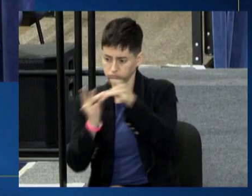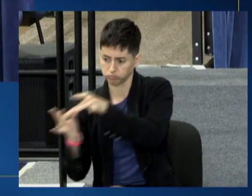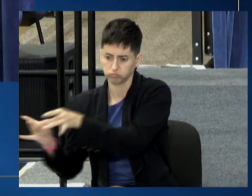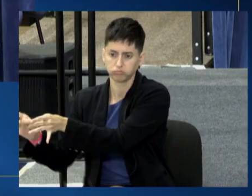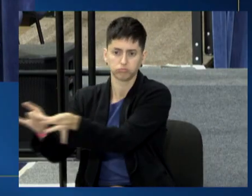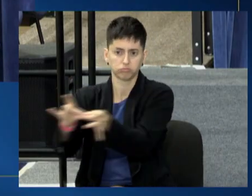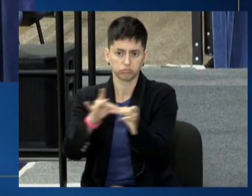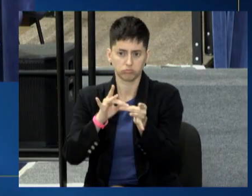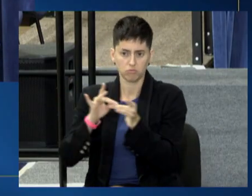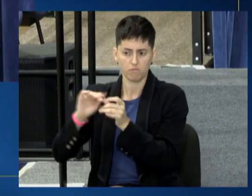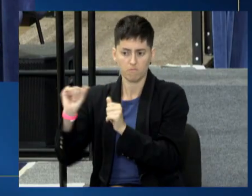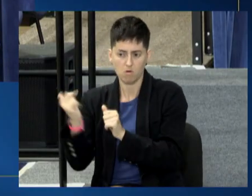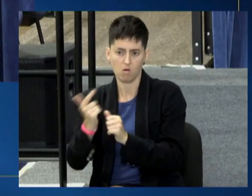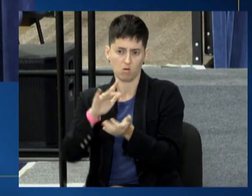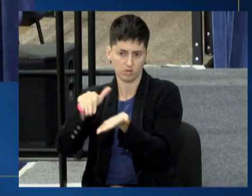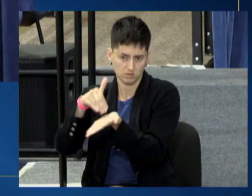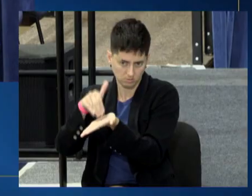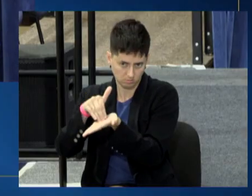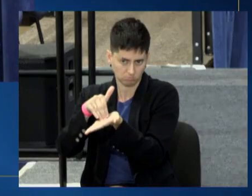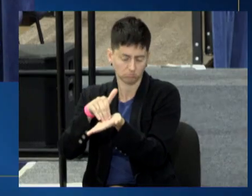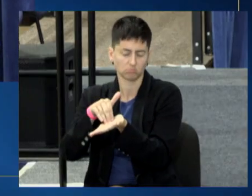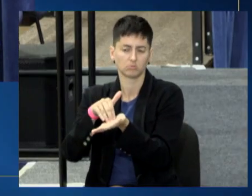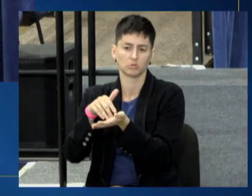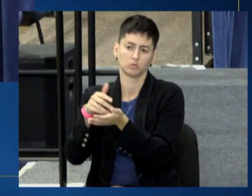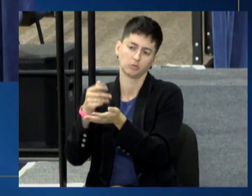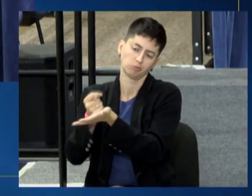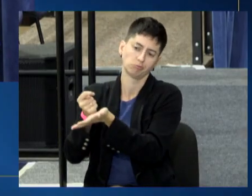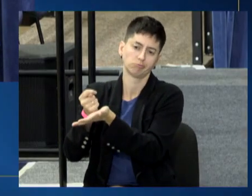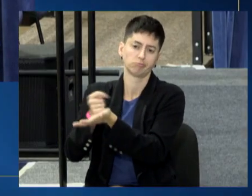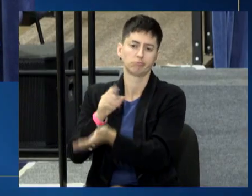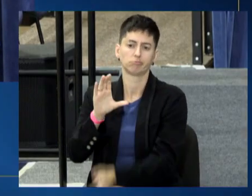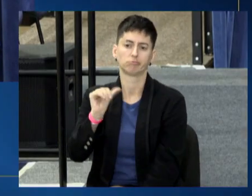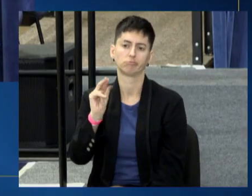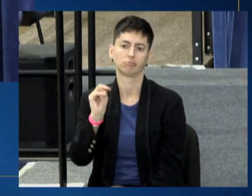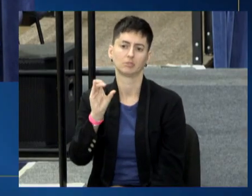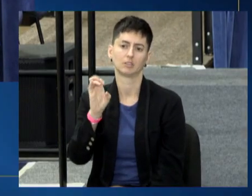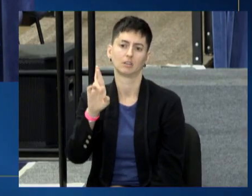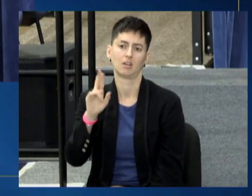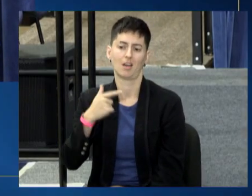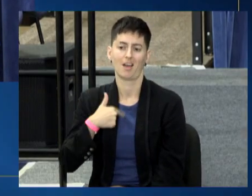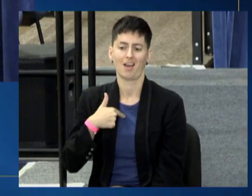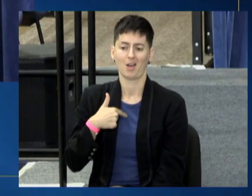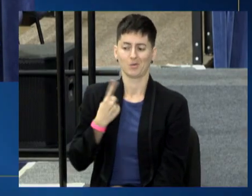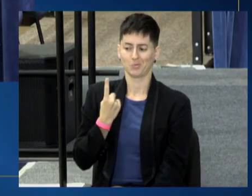one of the first 12 or 13 folks that started this small center up -- we have initiated over